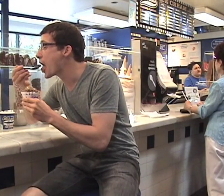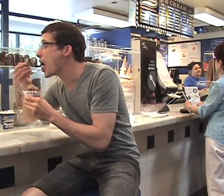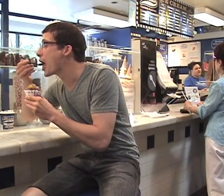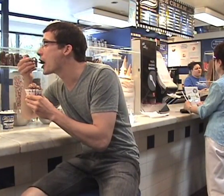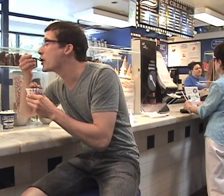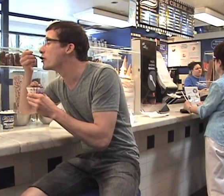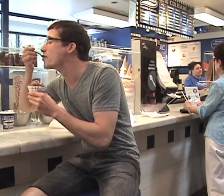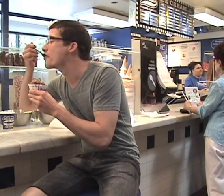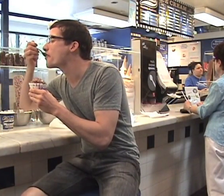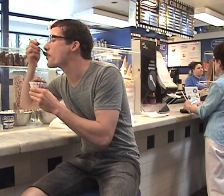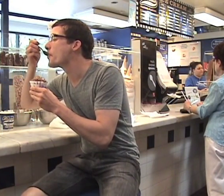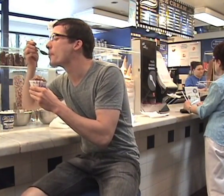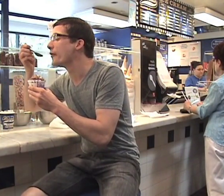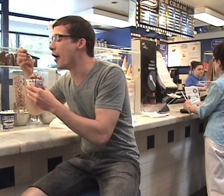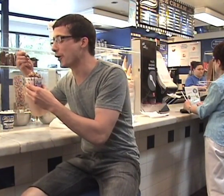[SLURP]